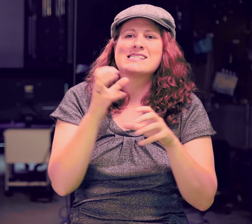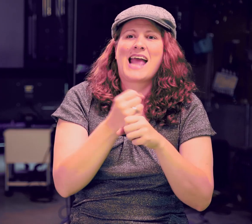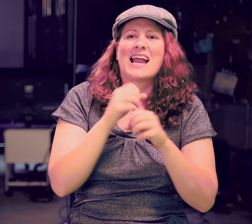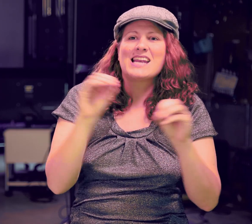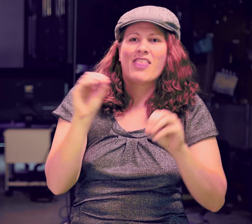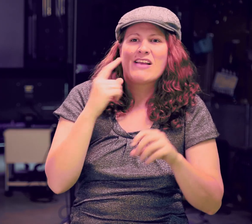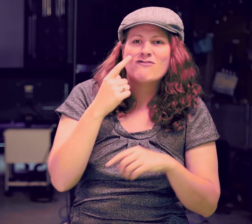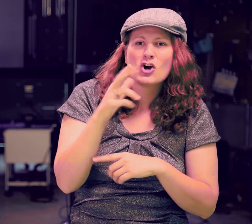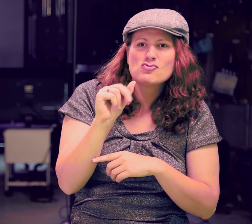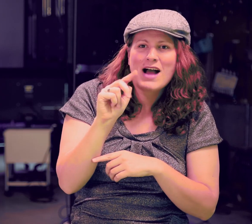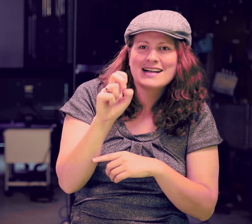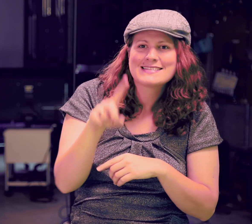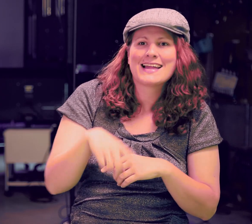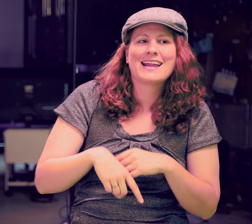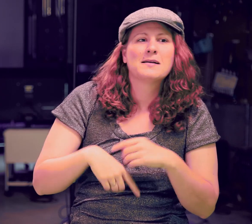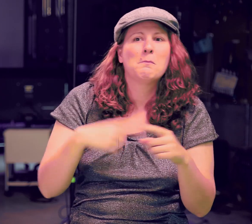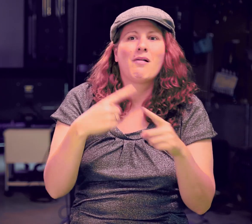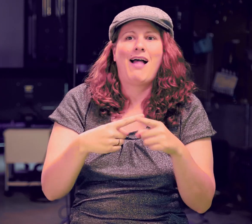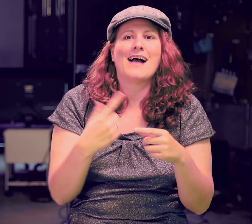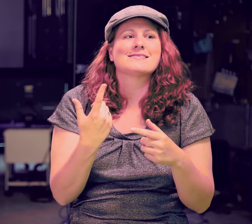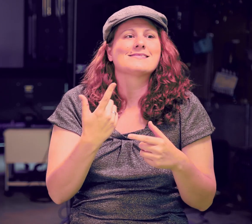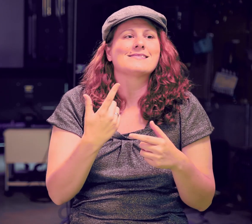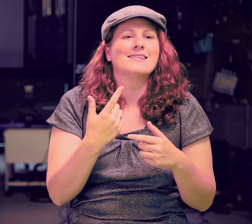Also, I take nothing for granted